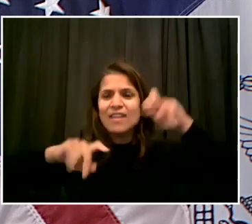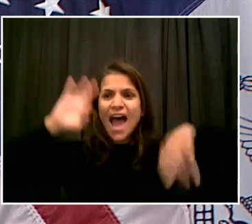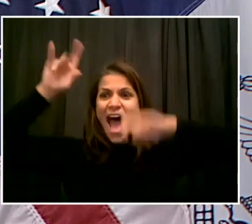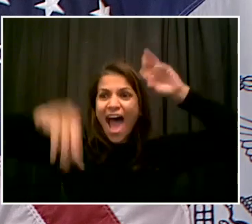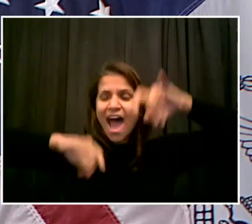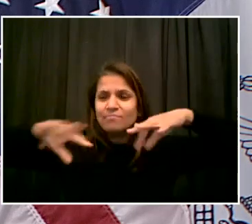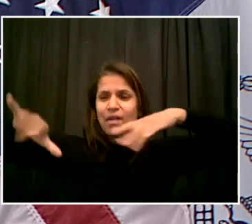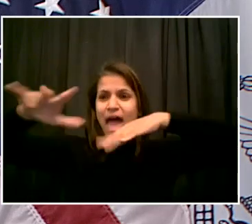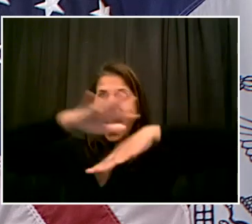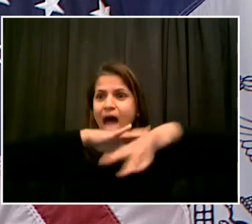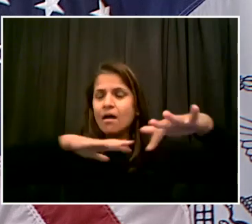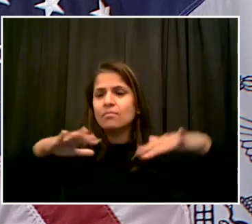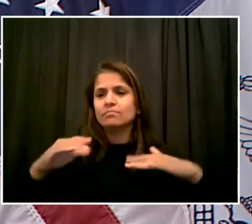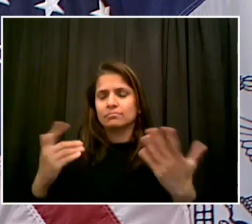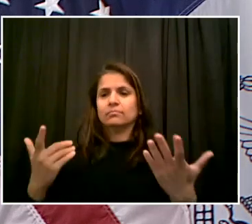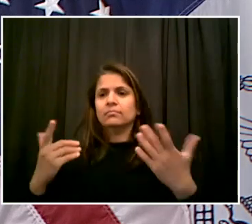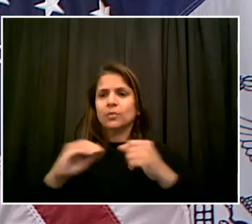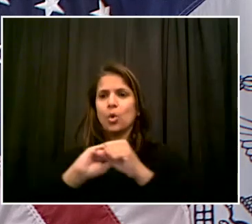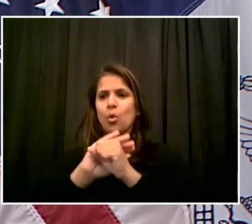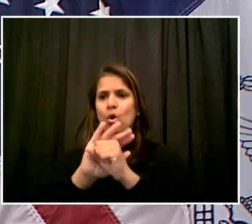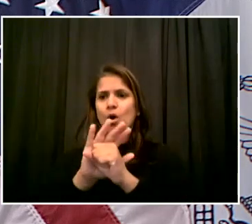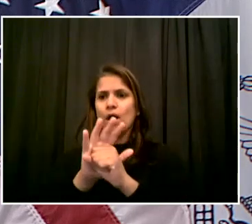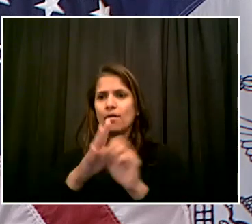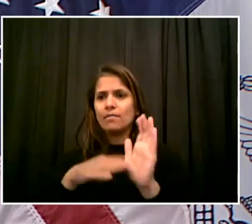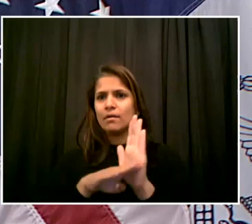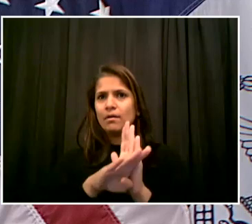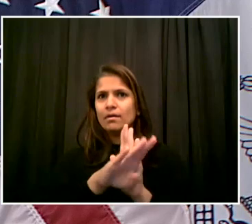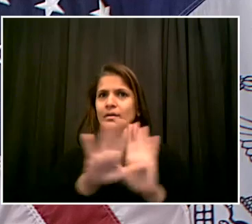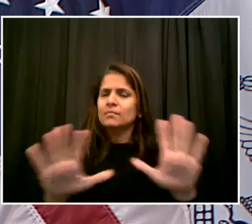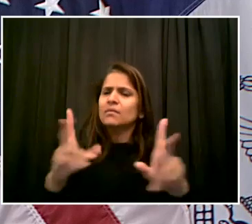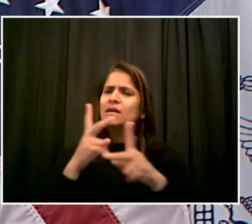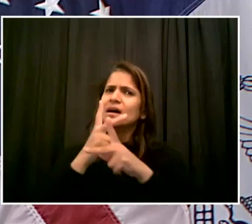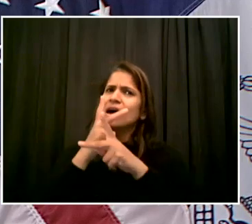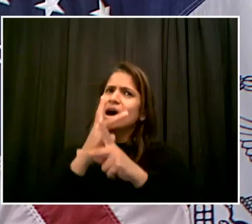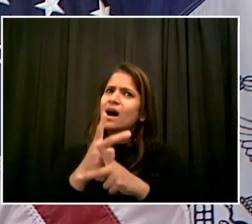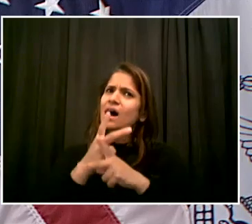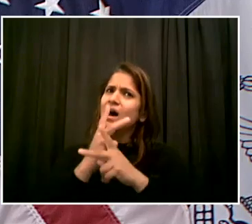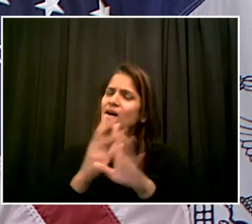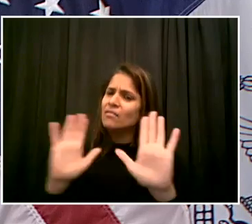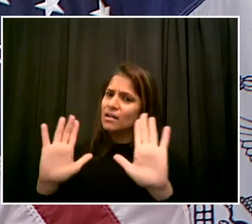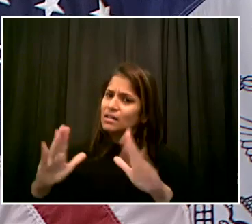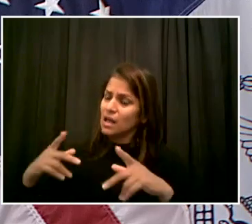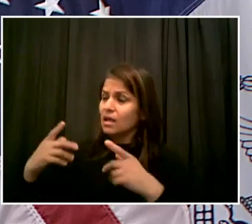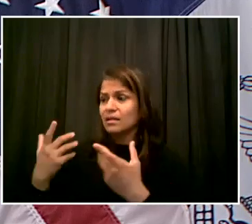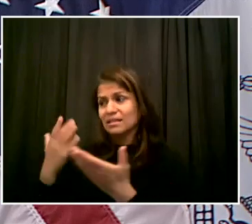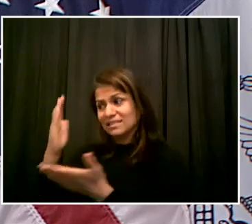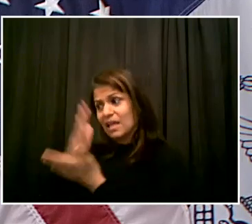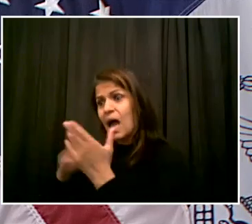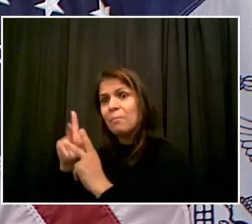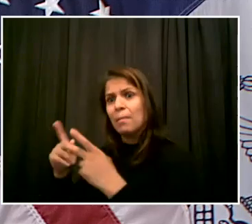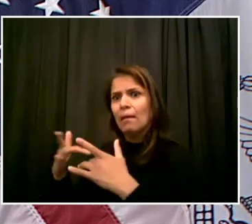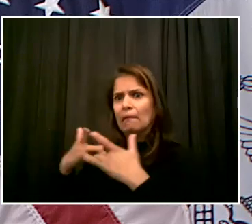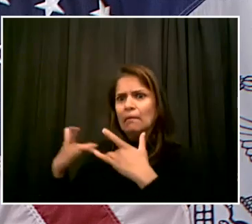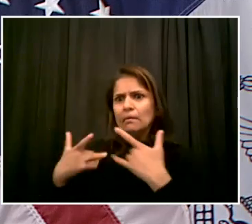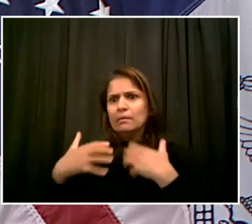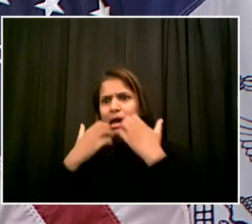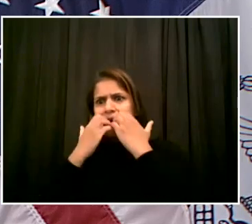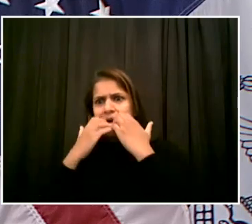LIVE WS,HA T PEOPLE SAID WAS THEY ARE RUNNING OT UOF MEONY, THEY DON'T HAVE